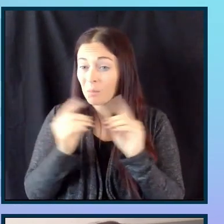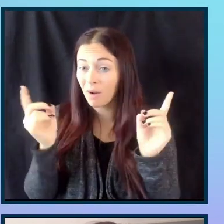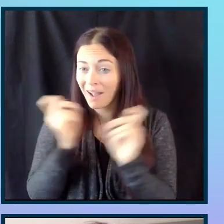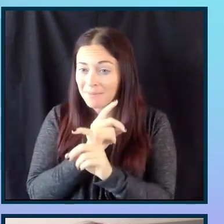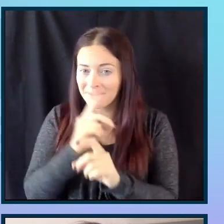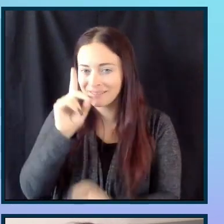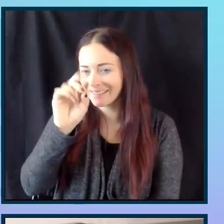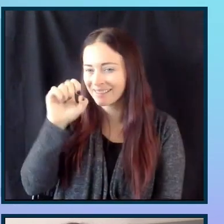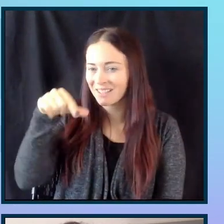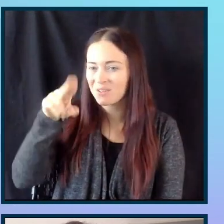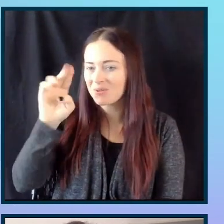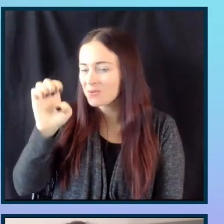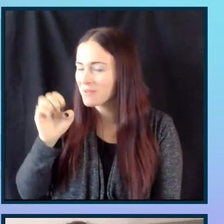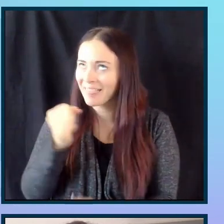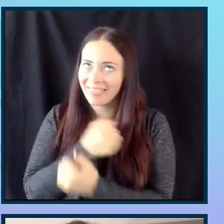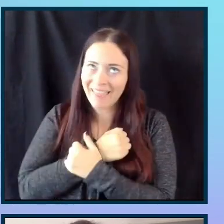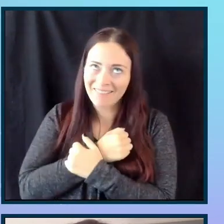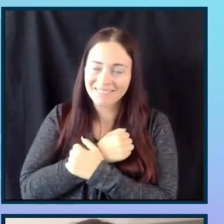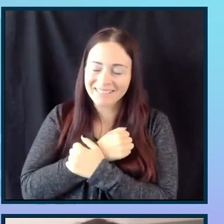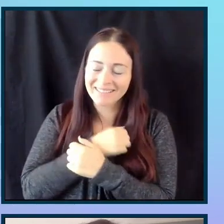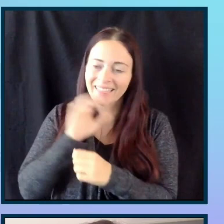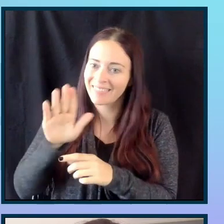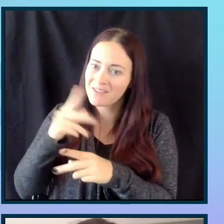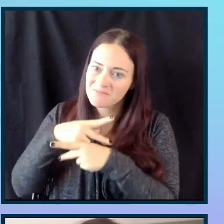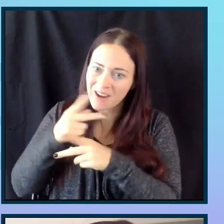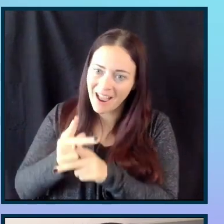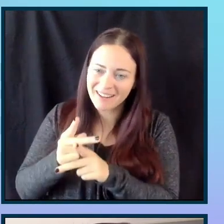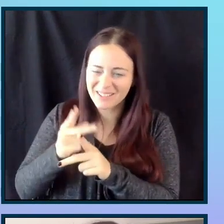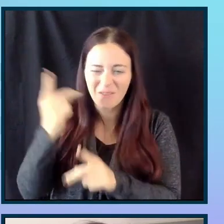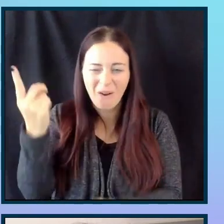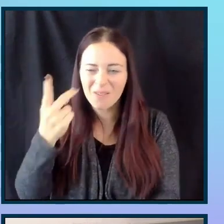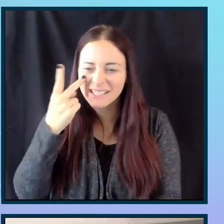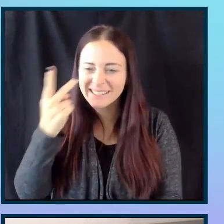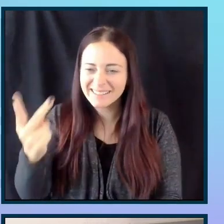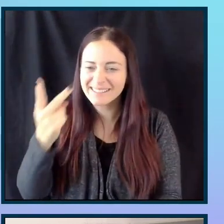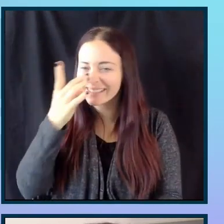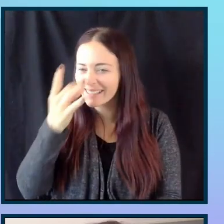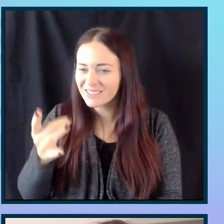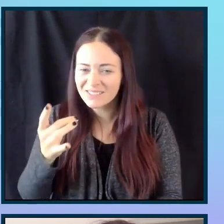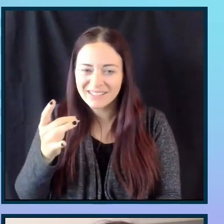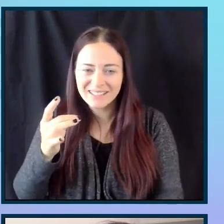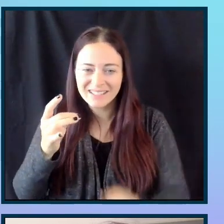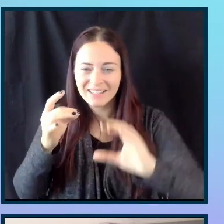If you're familiar with Deque products, you'll see wacky interesting focus indicators all over the place.